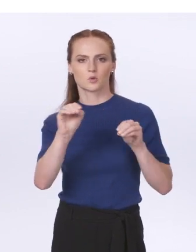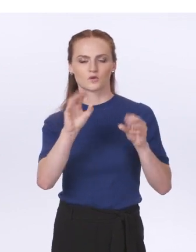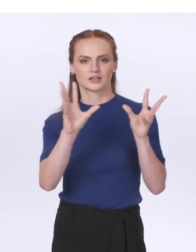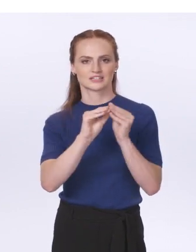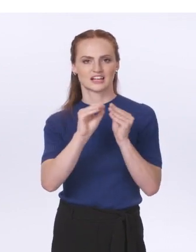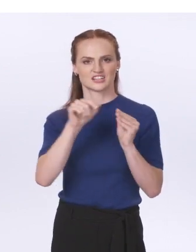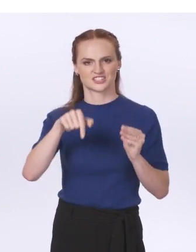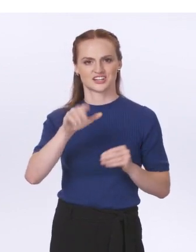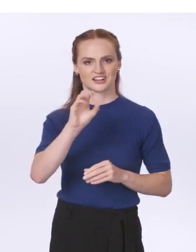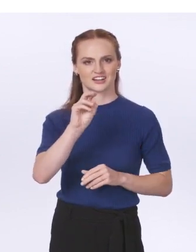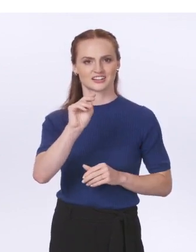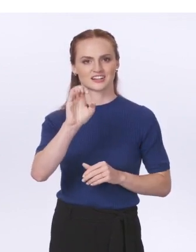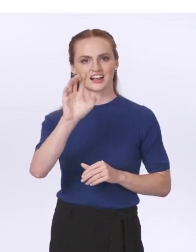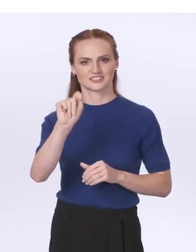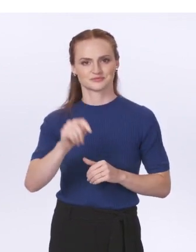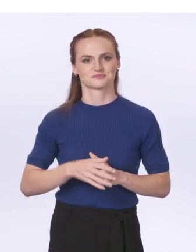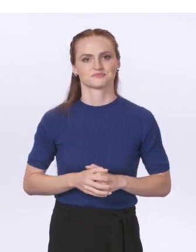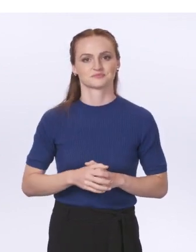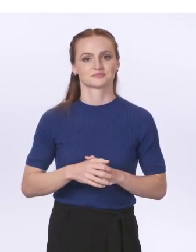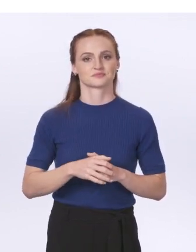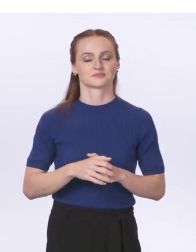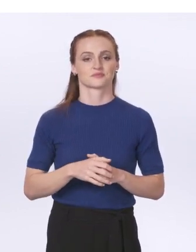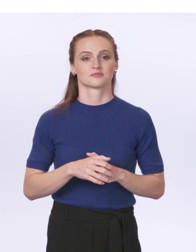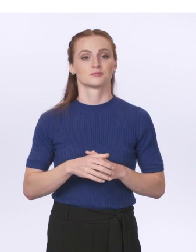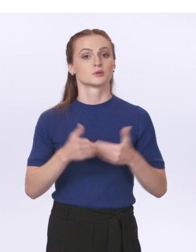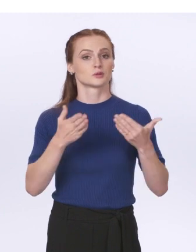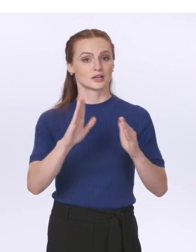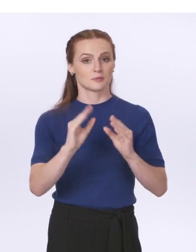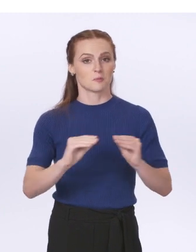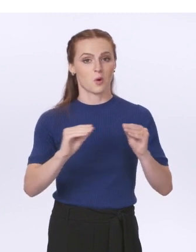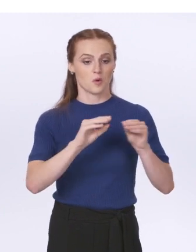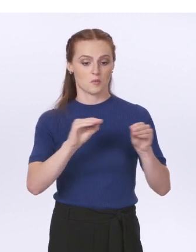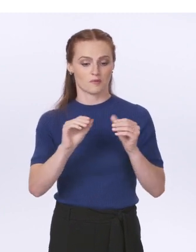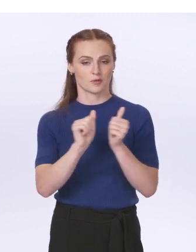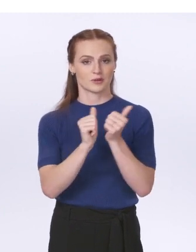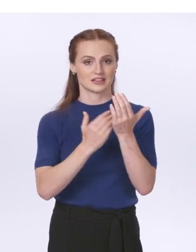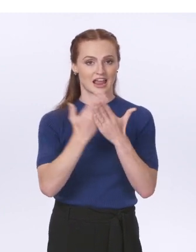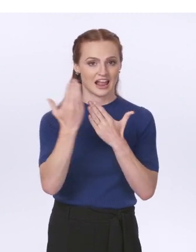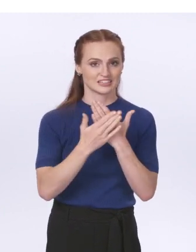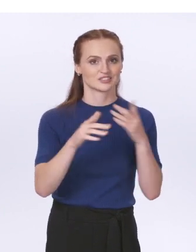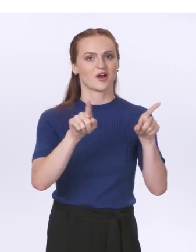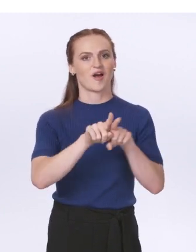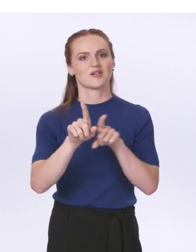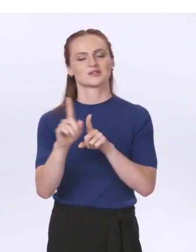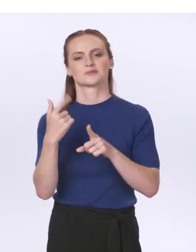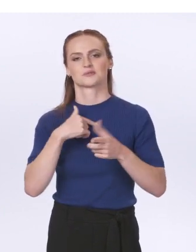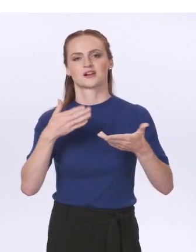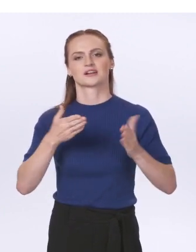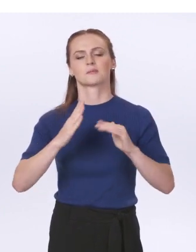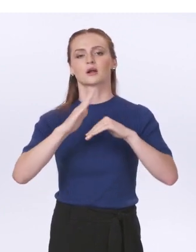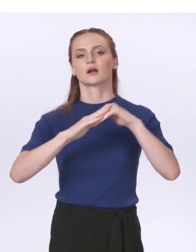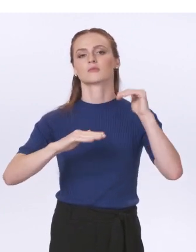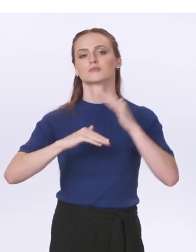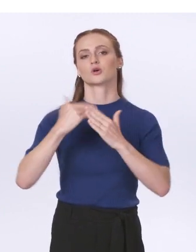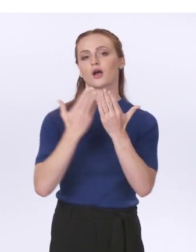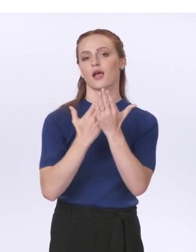Speaking of enabling more movement with Hands, soon we’re also enabling comfortable hand interactions like thumb swipes